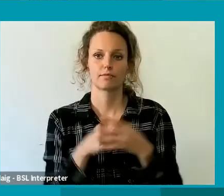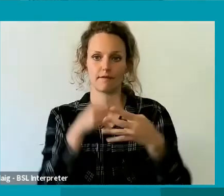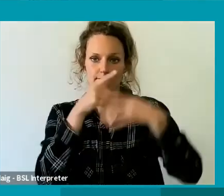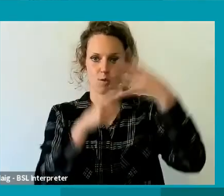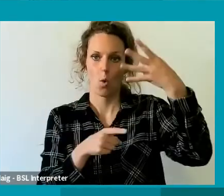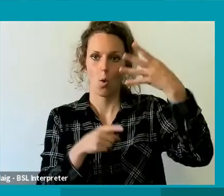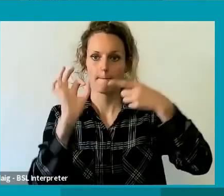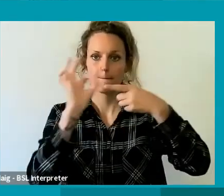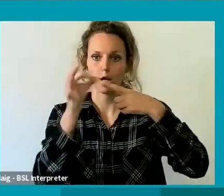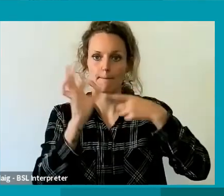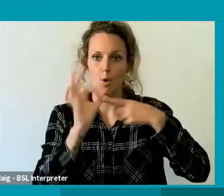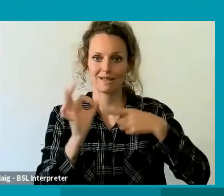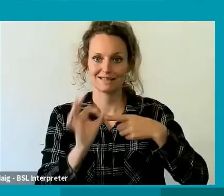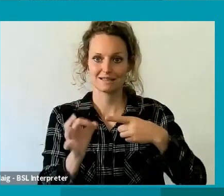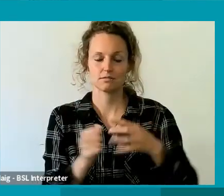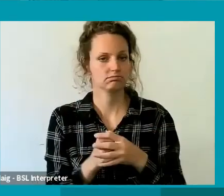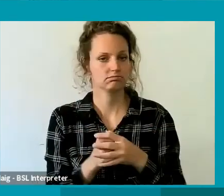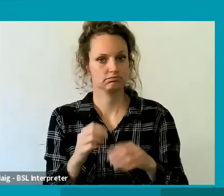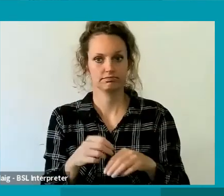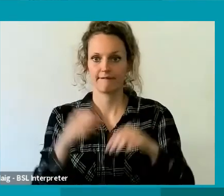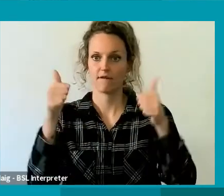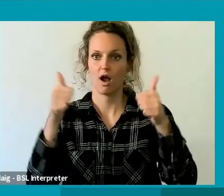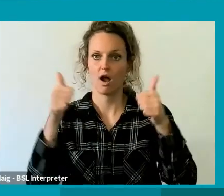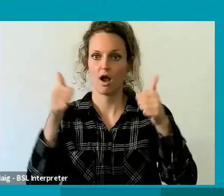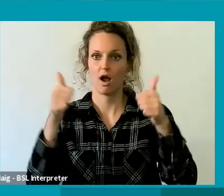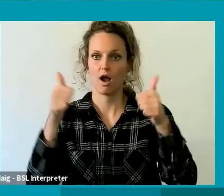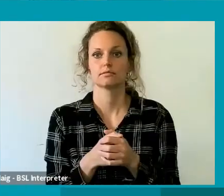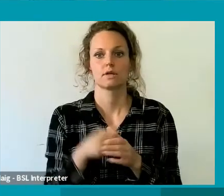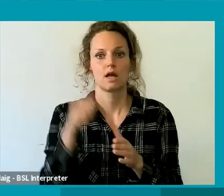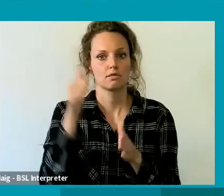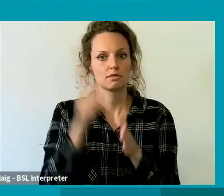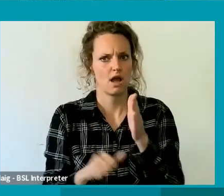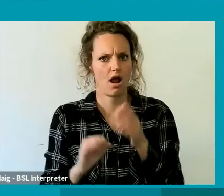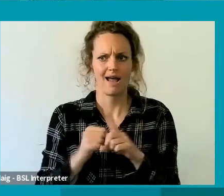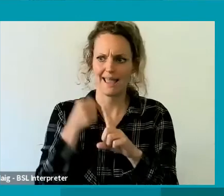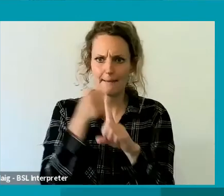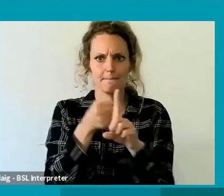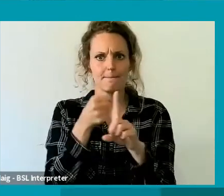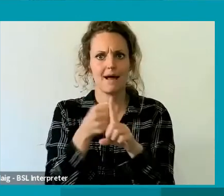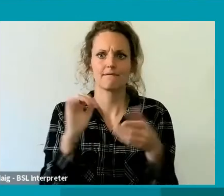You want to start with some really impactful action words.